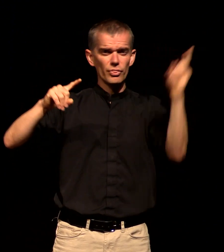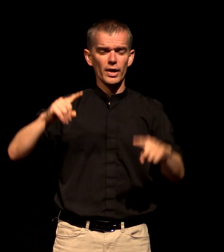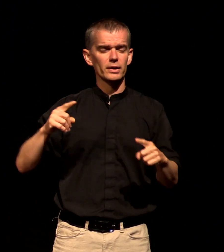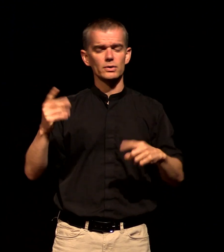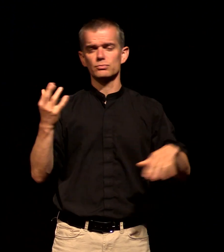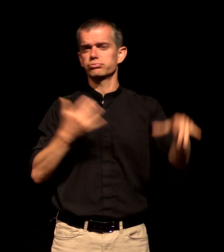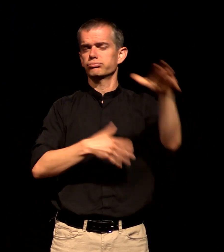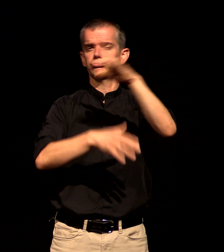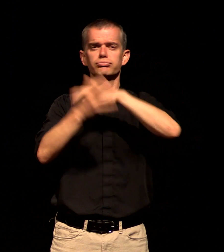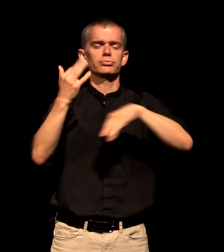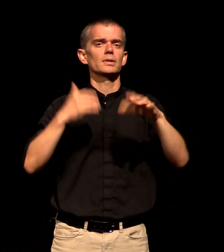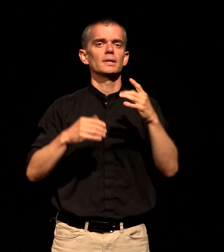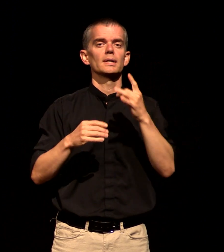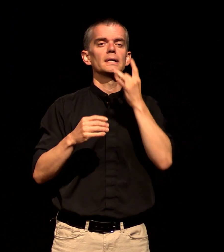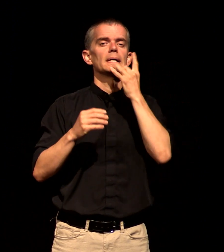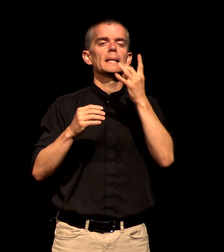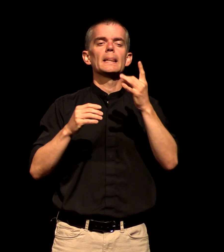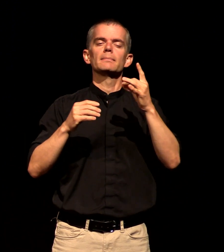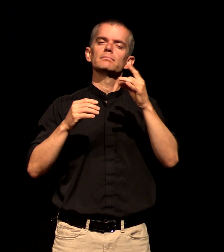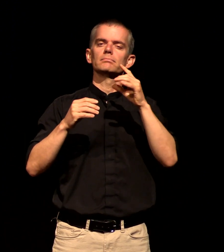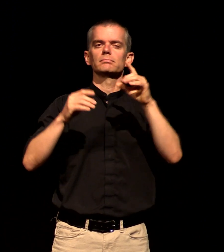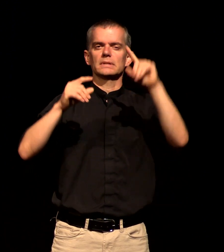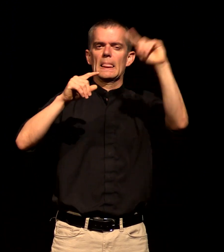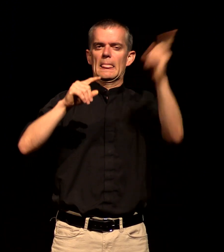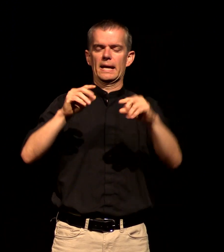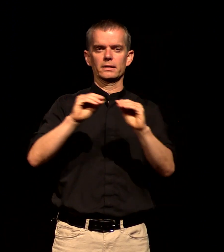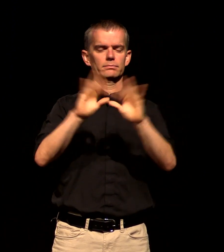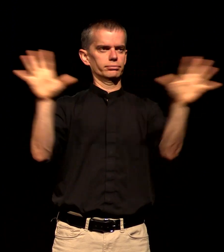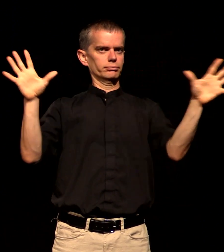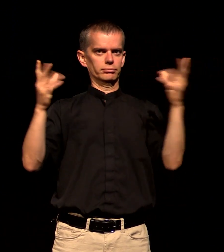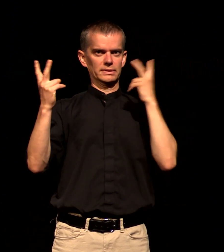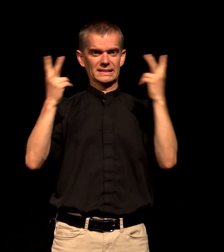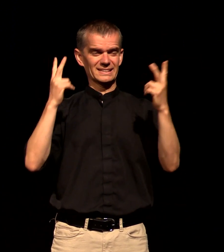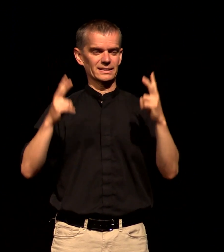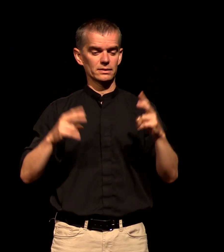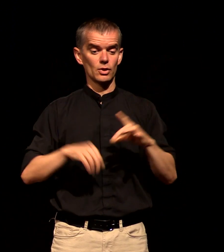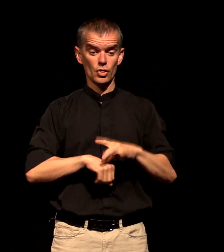your thunder roared from the whirlwind. The lightning lit up